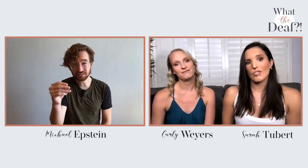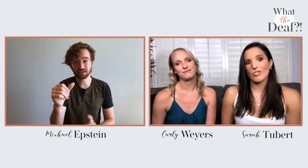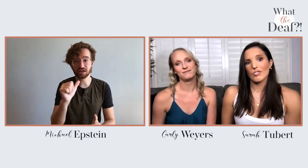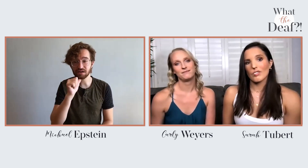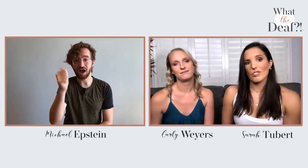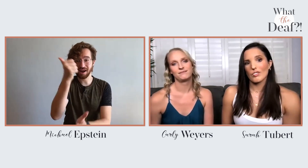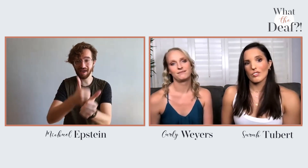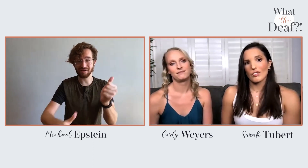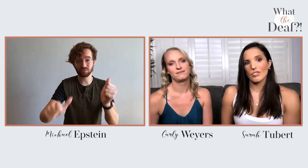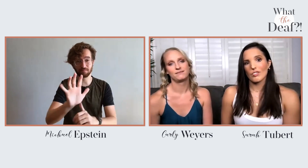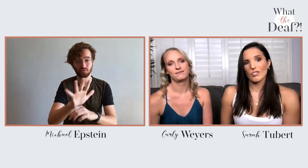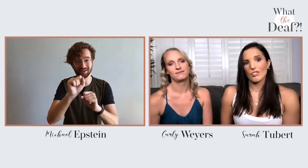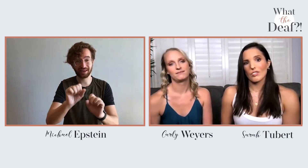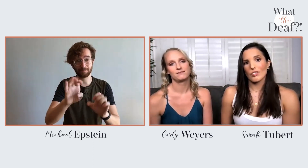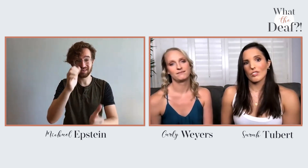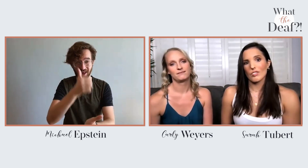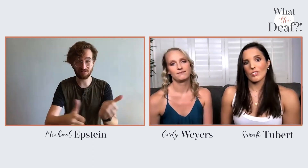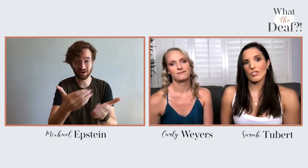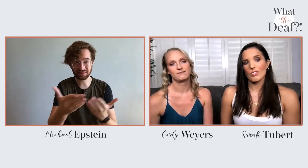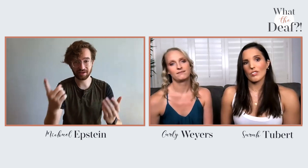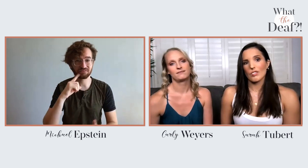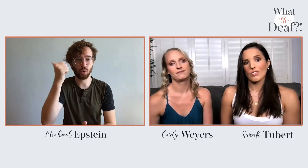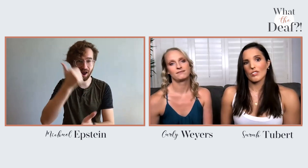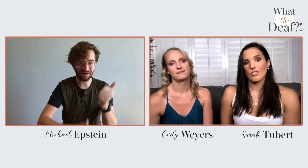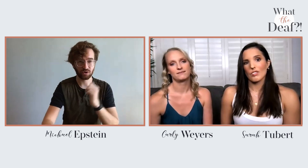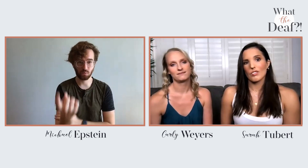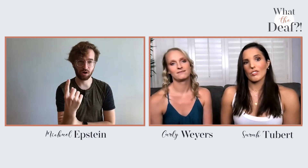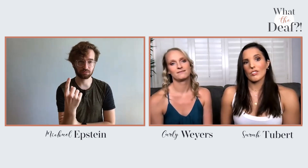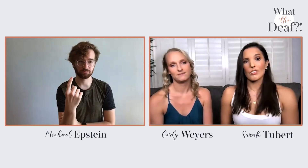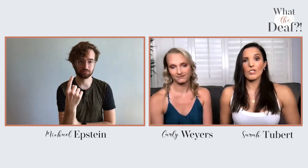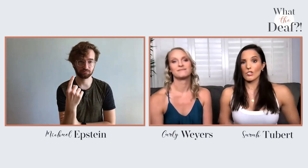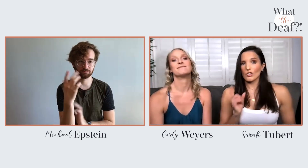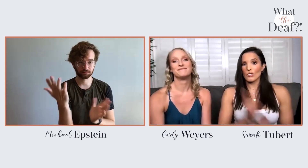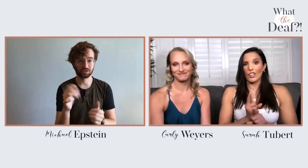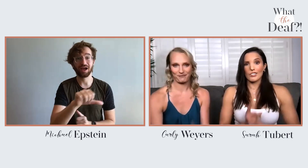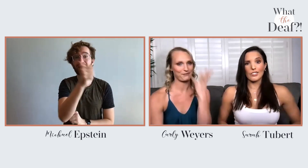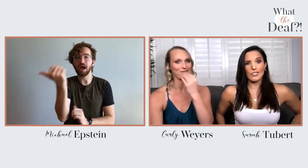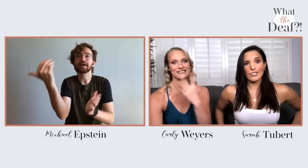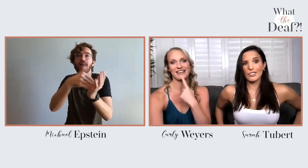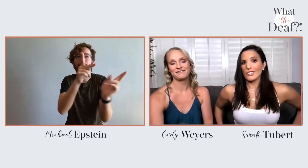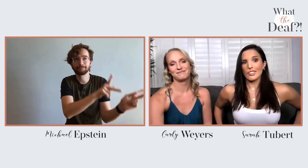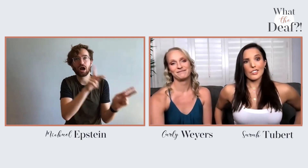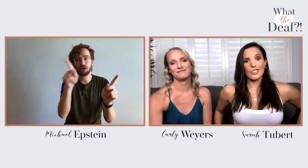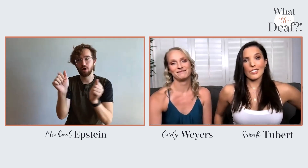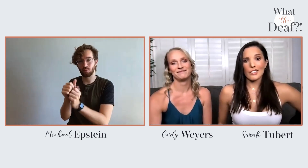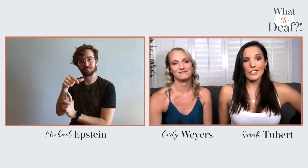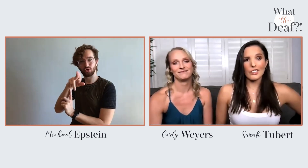And not every movie can be everything for everyone. Again, let's parallel that to the queer community.